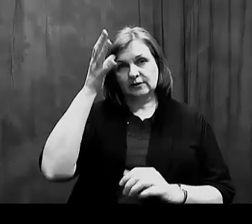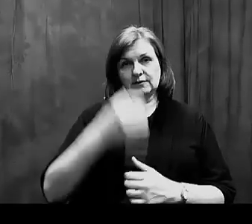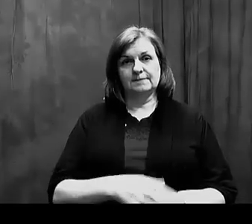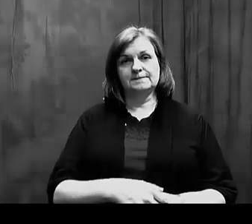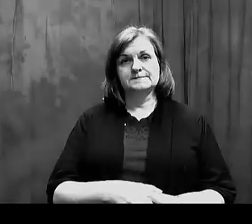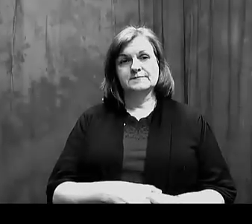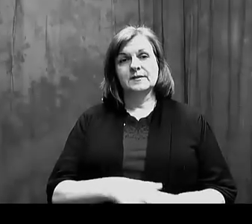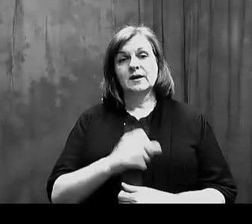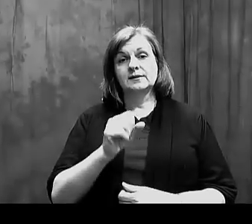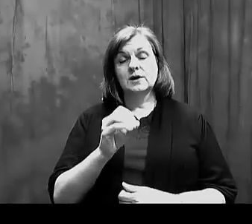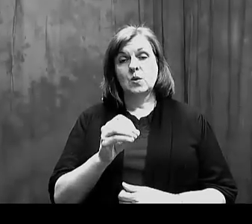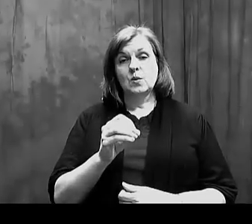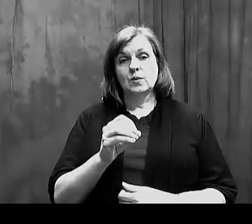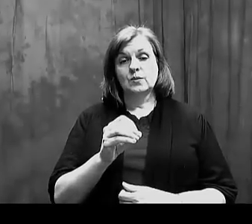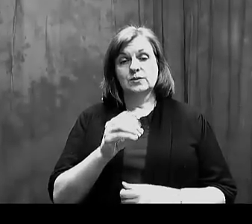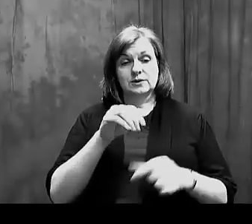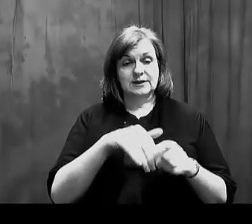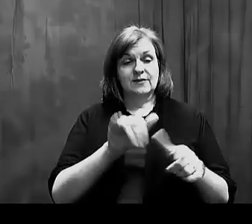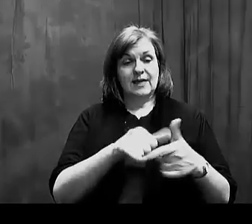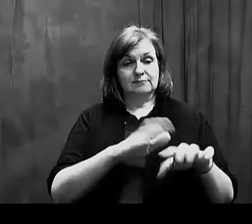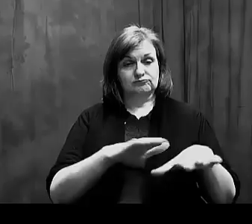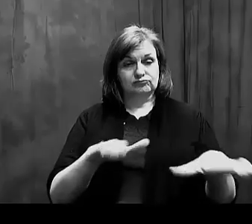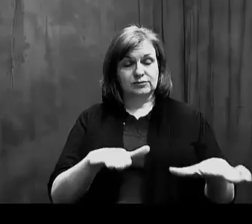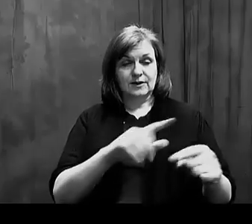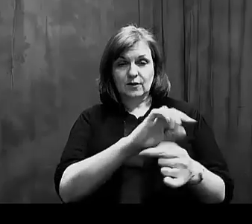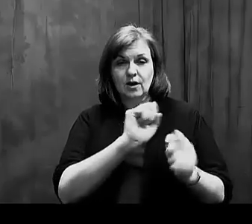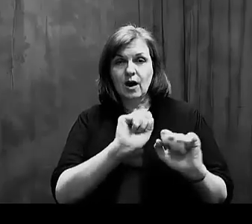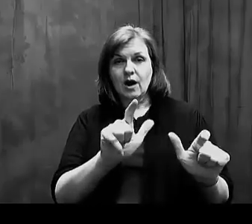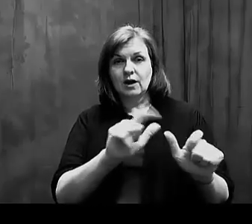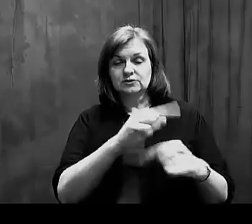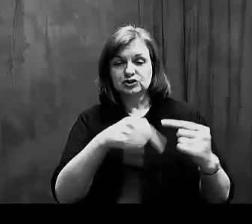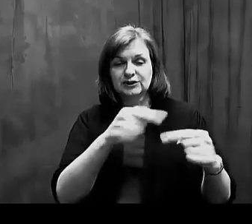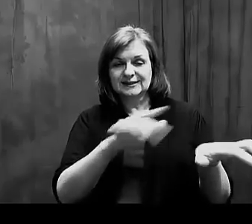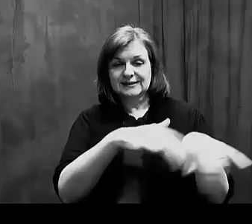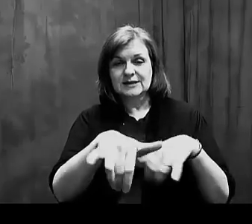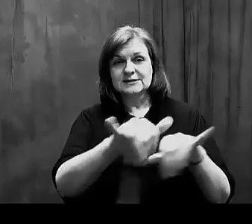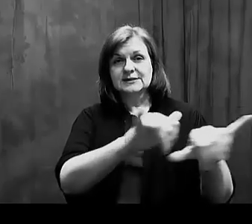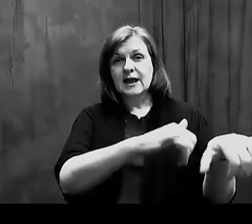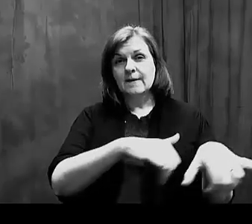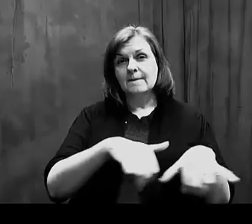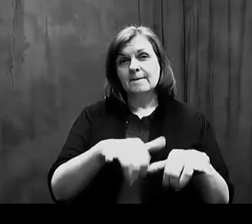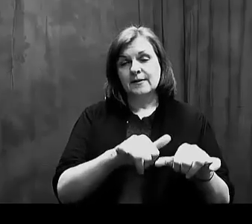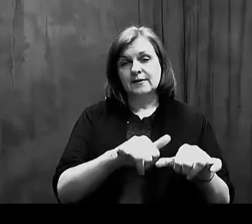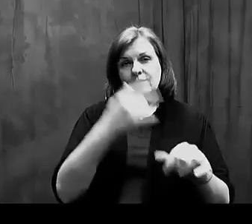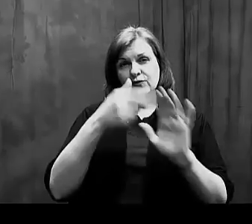so in this generation of a perfectly identical offspring